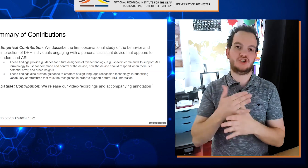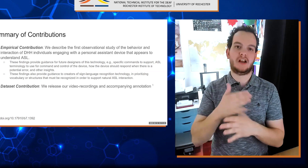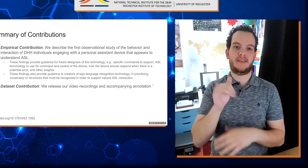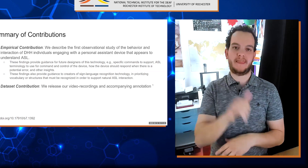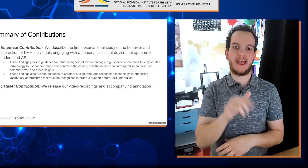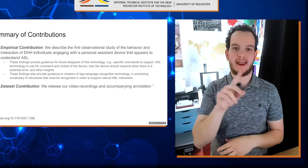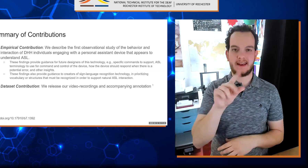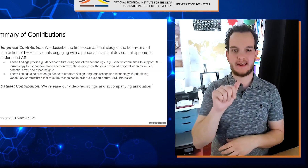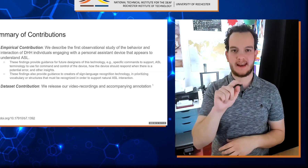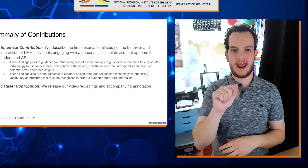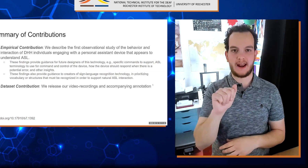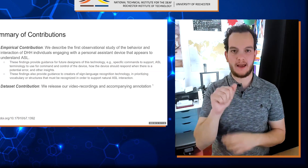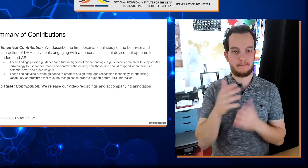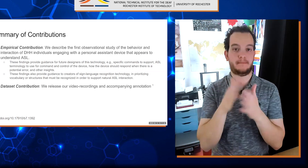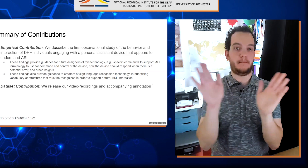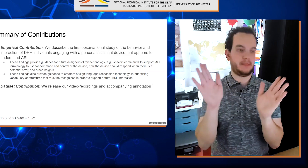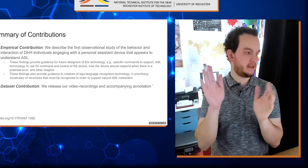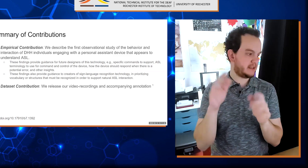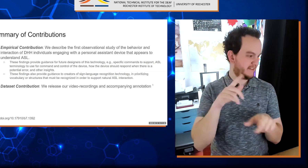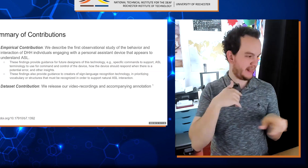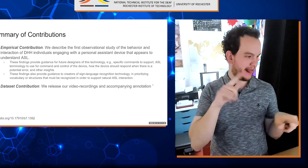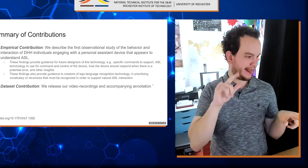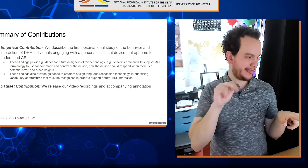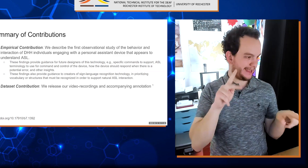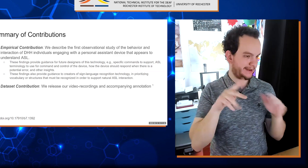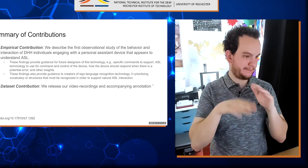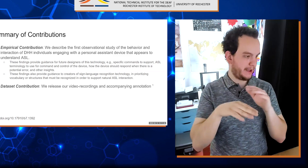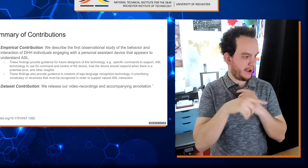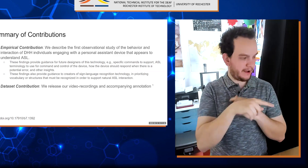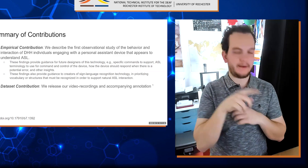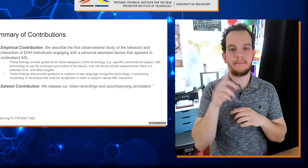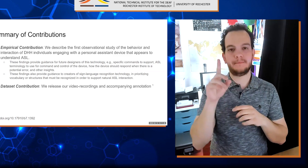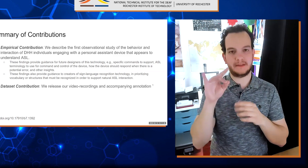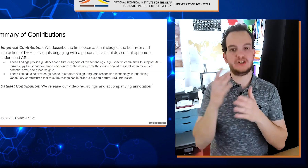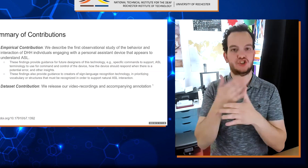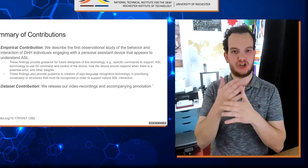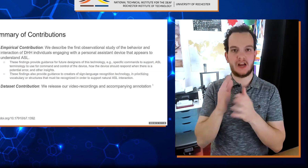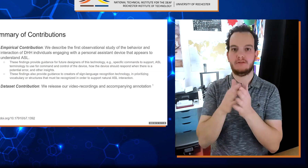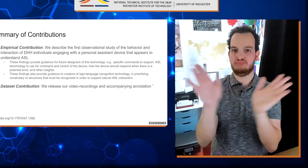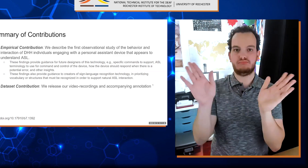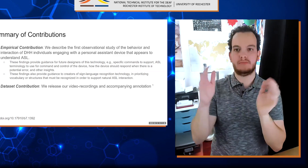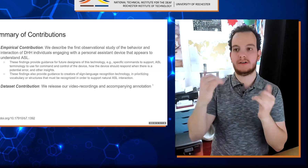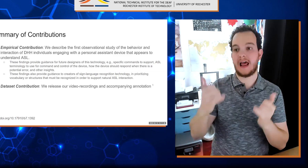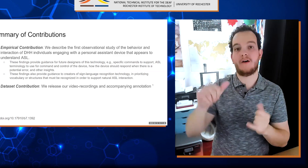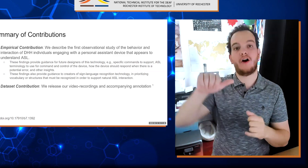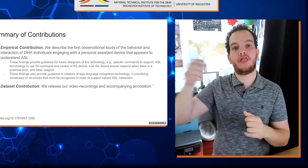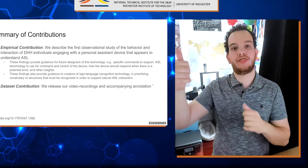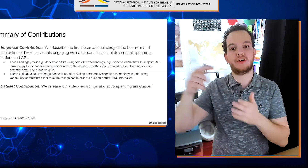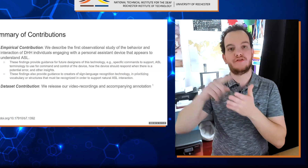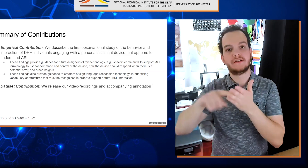and then make annotations and we share that data widely